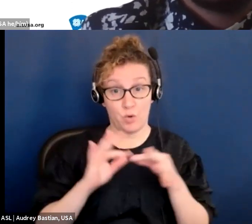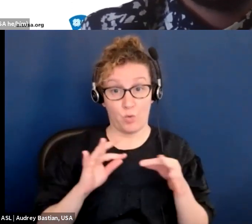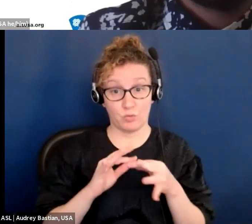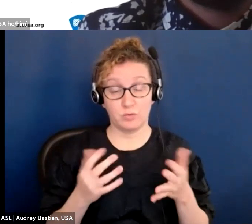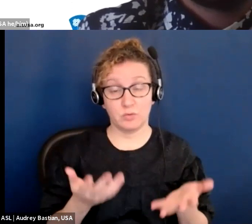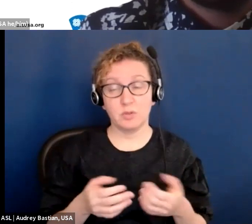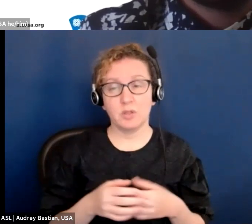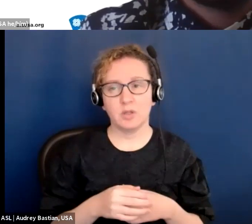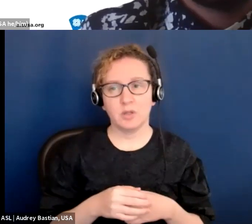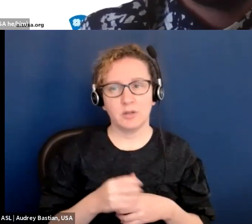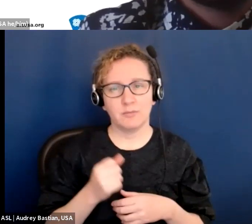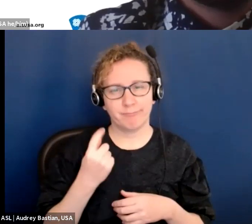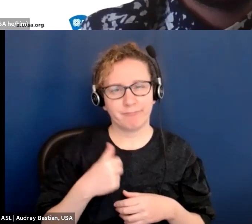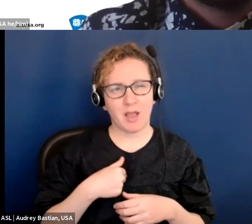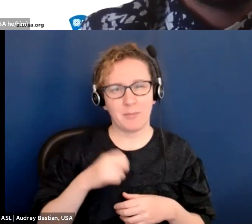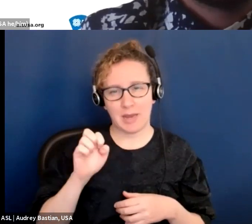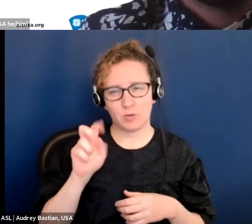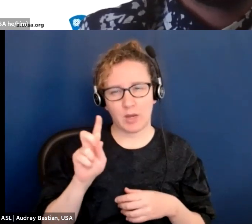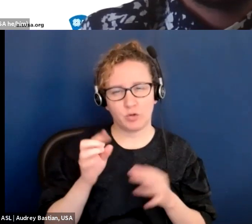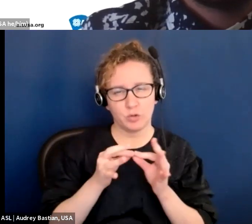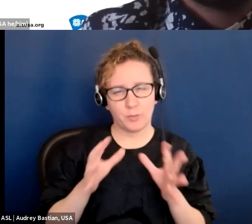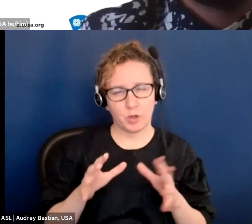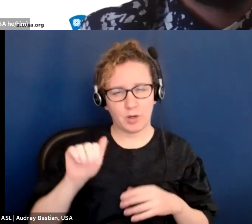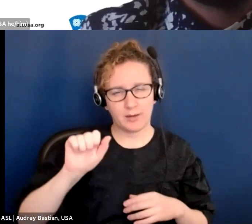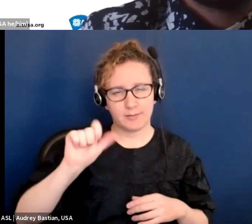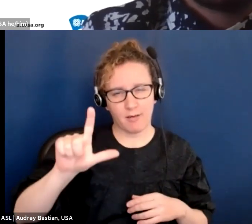I am an educational interpreter, ASL and I have also done